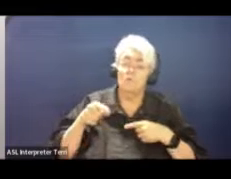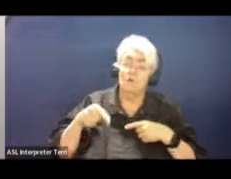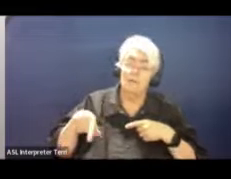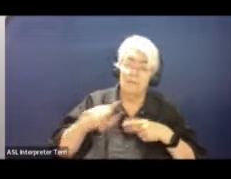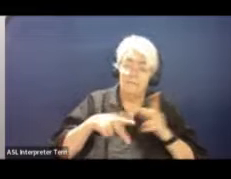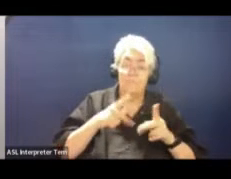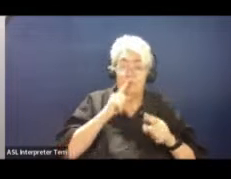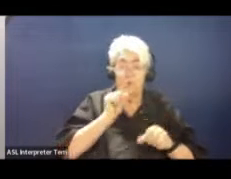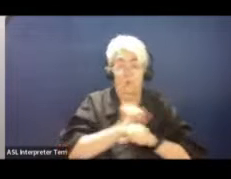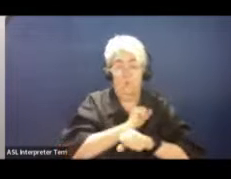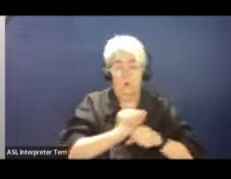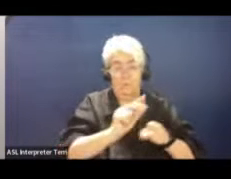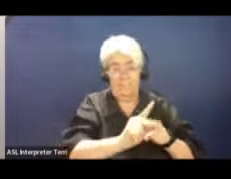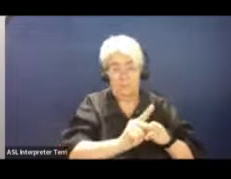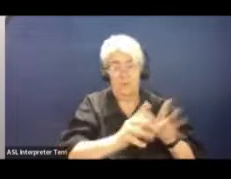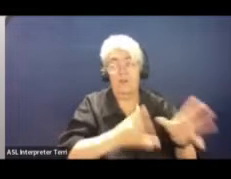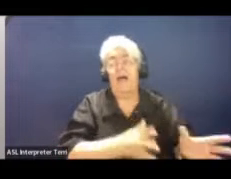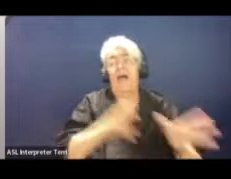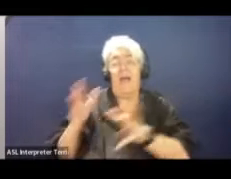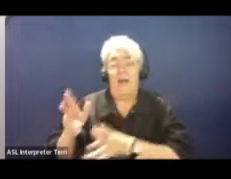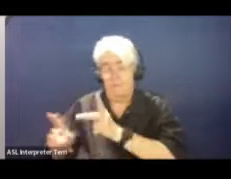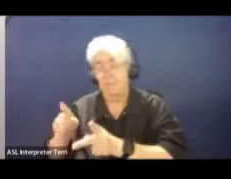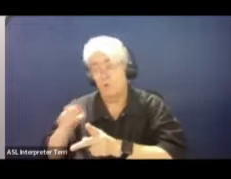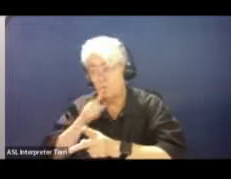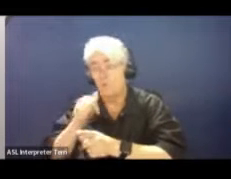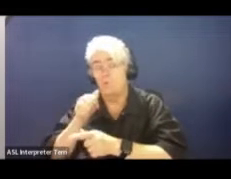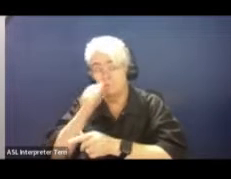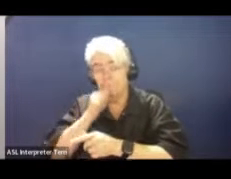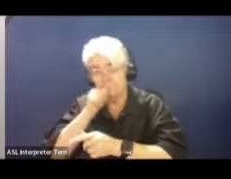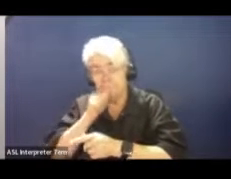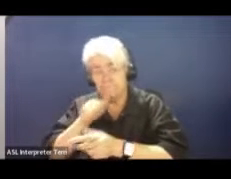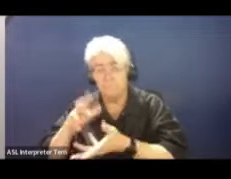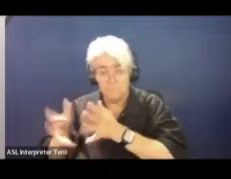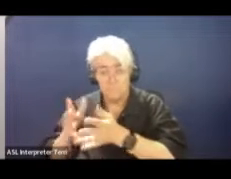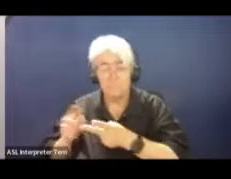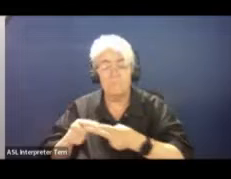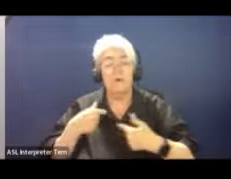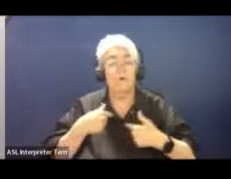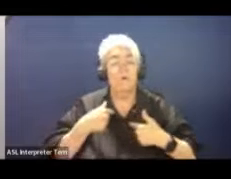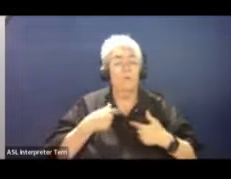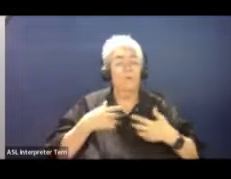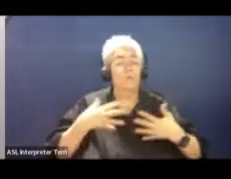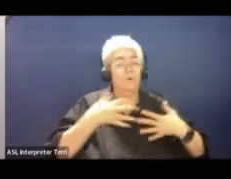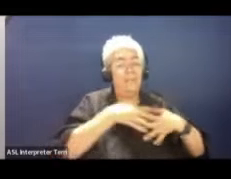We offer family member reconnection, you know, going through the legal system, family